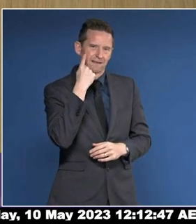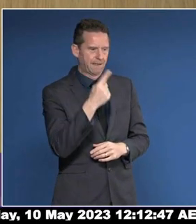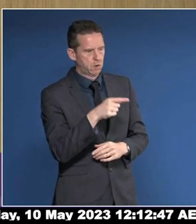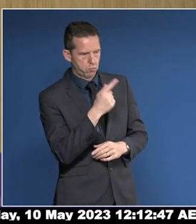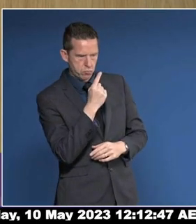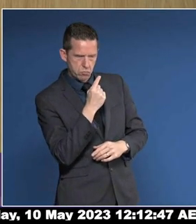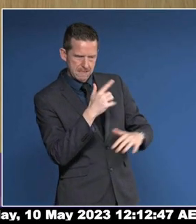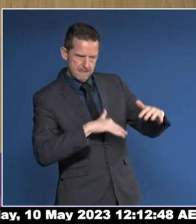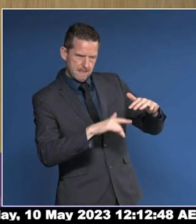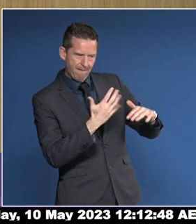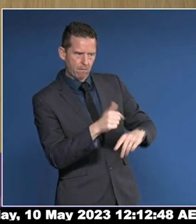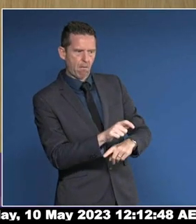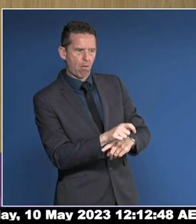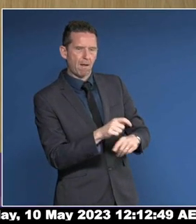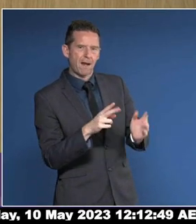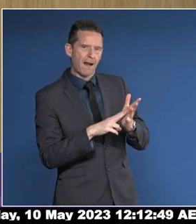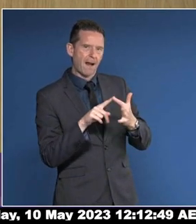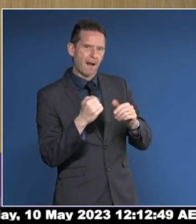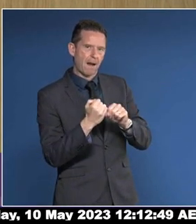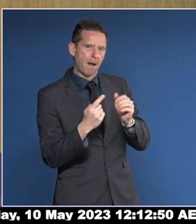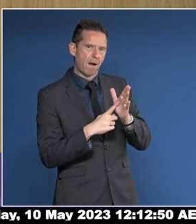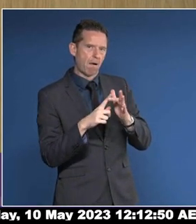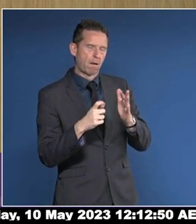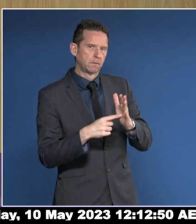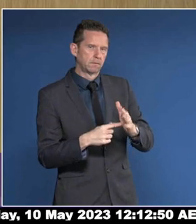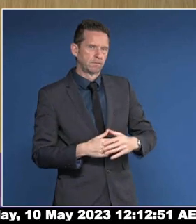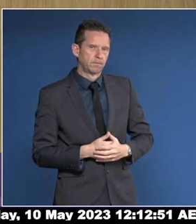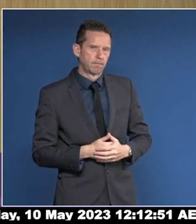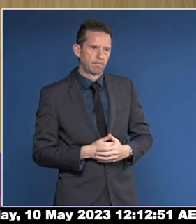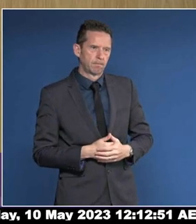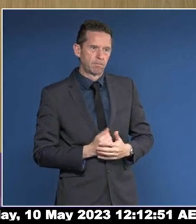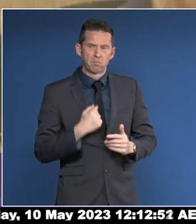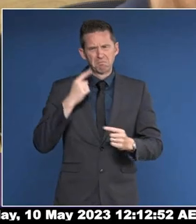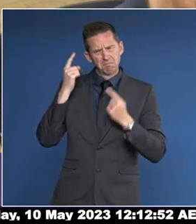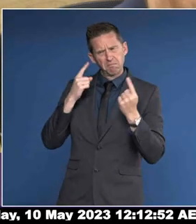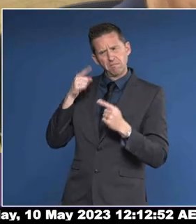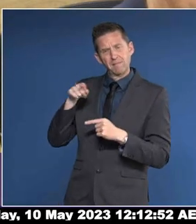And is there any particular sort of matrix or guideline as to how a police